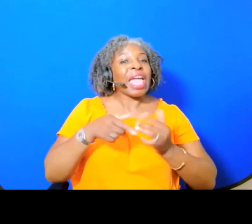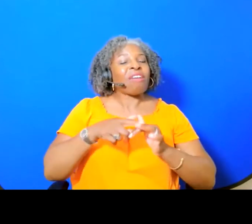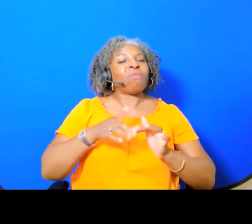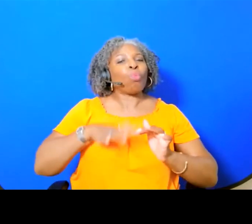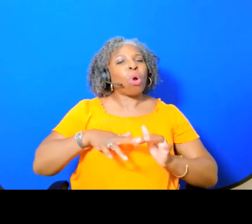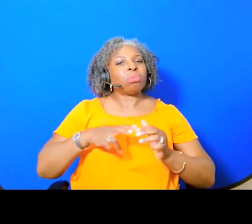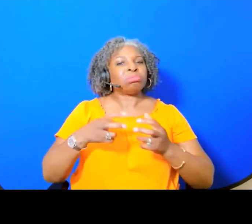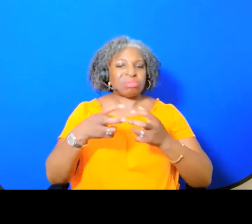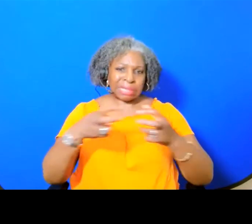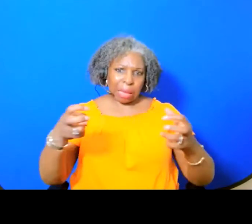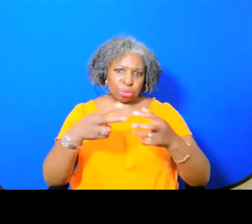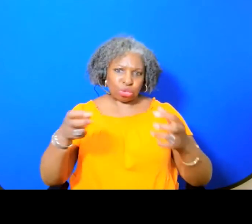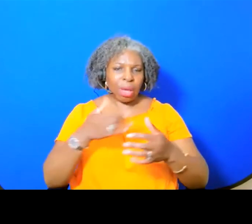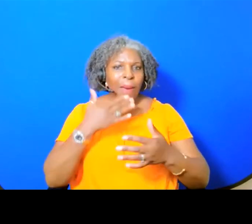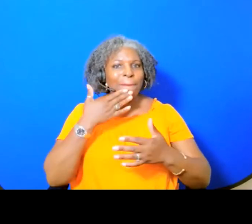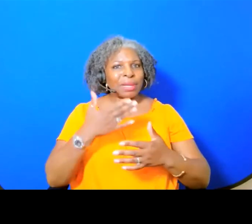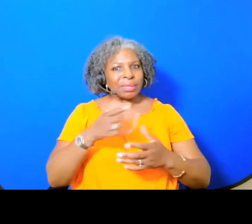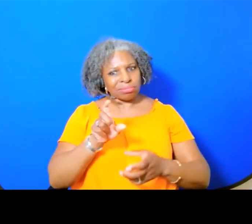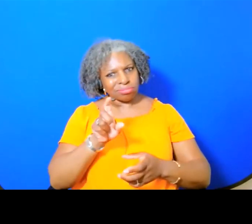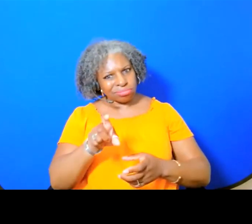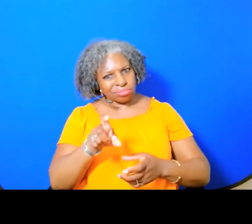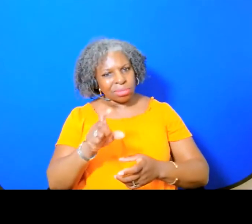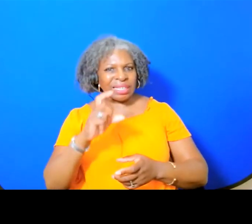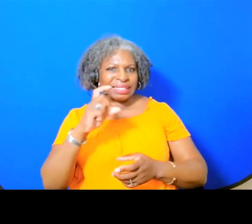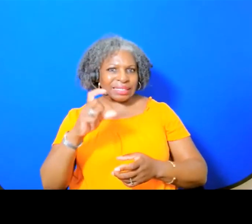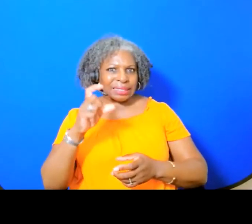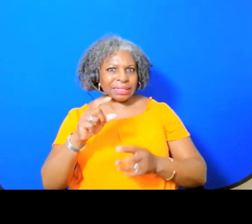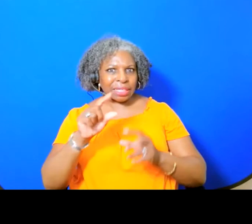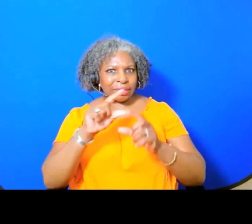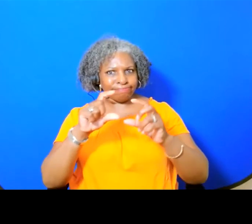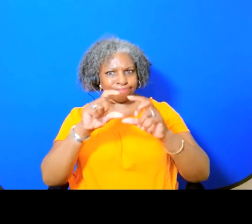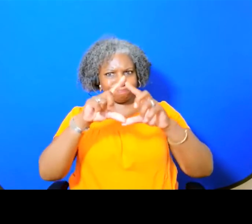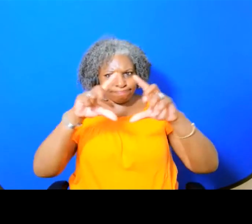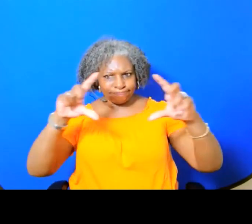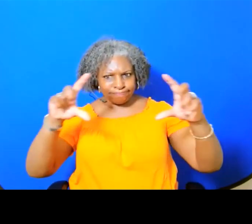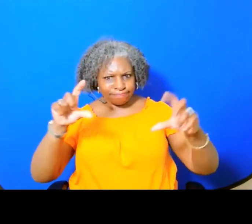please select CC button at the bottom of your video conferencing screen to read along.